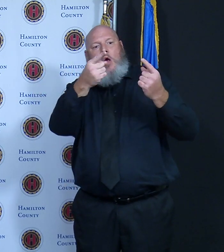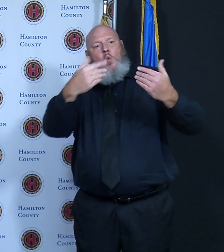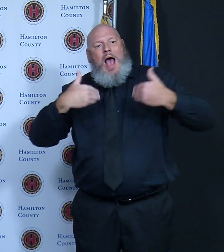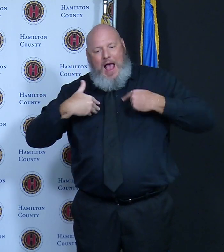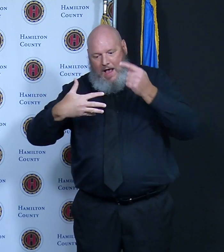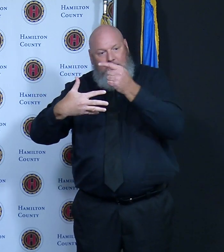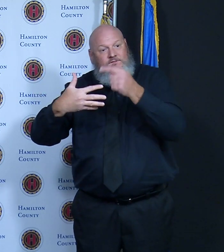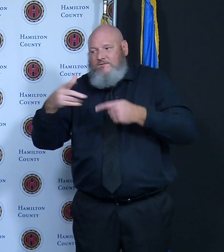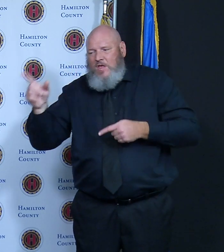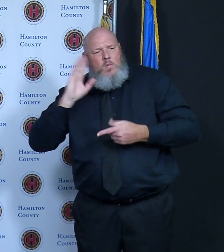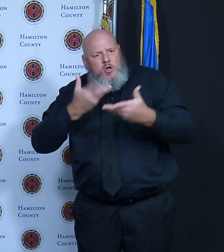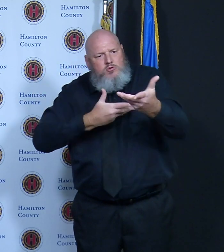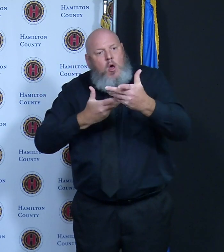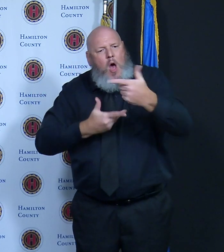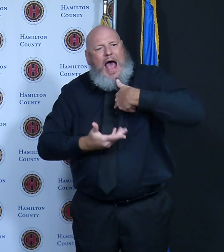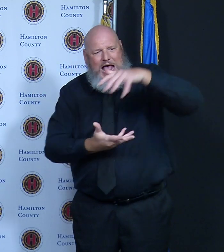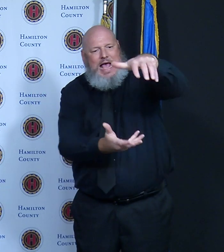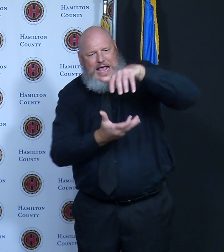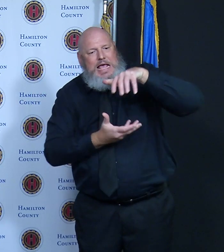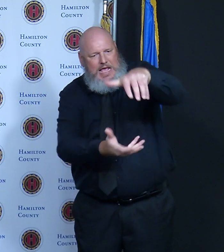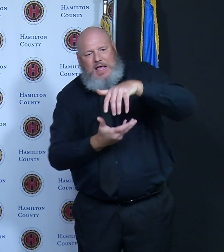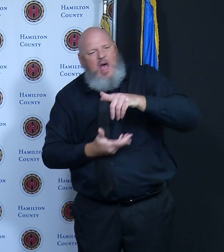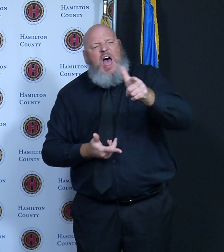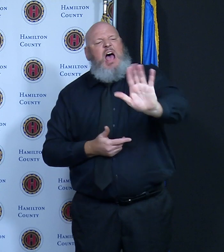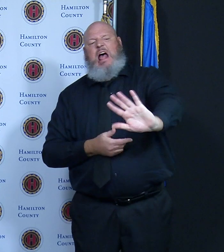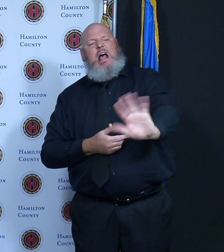we're just focused on meeting the bare minimum need that we have with the cache